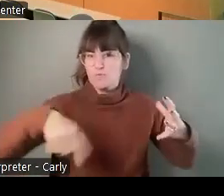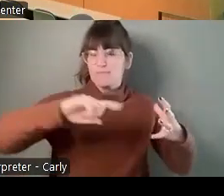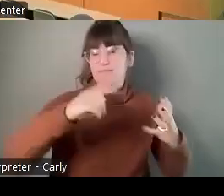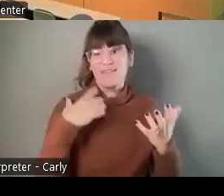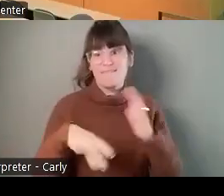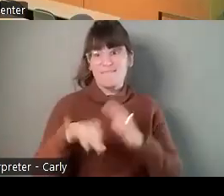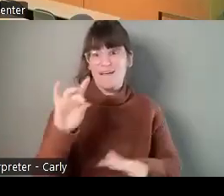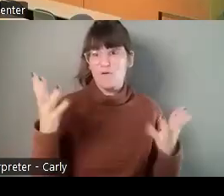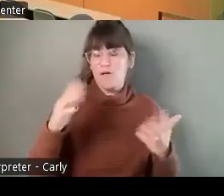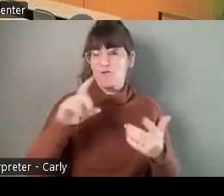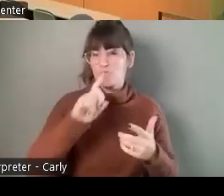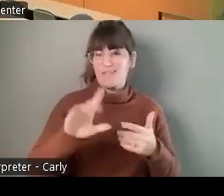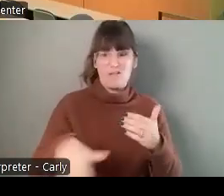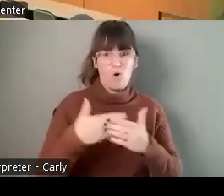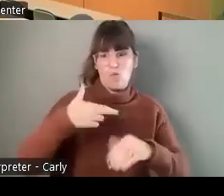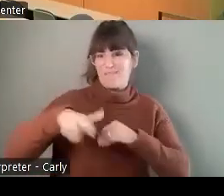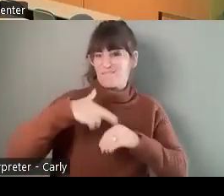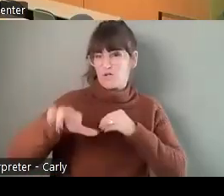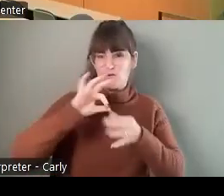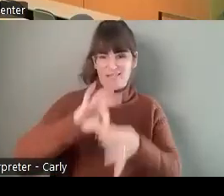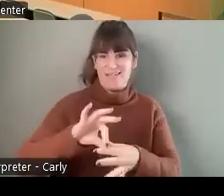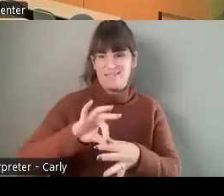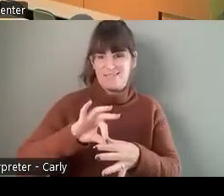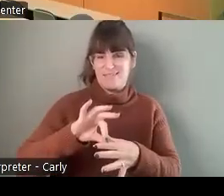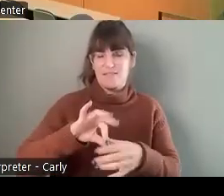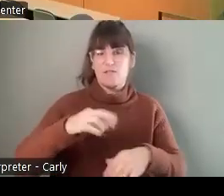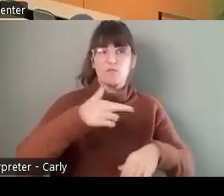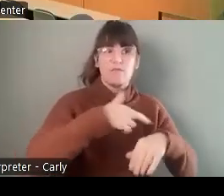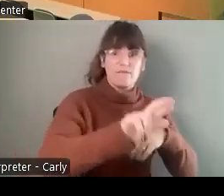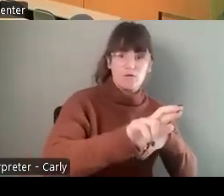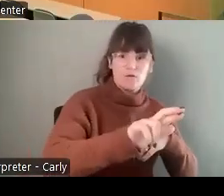at the front end of referral and from referral to whether someone started when they started length